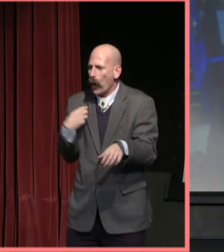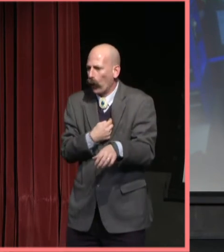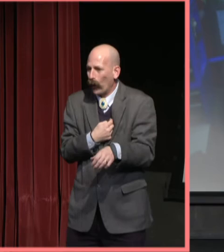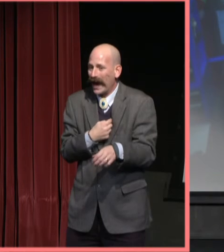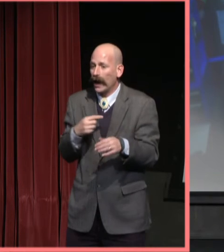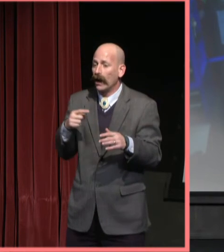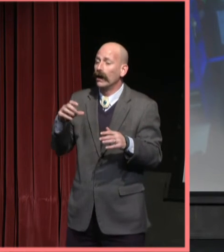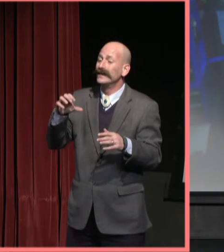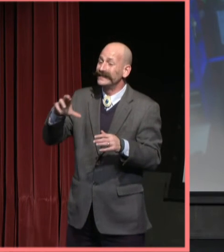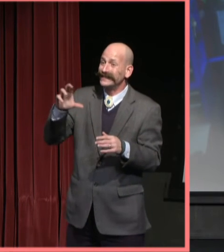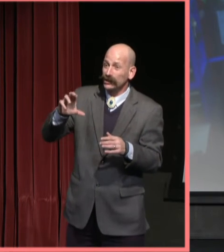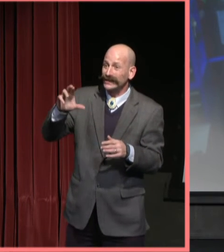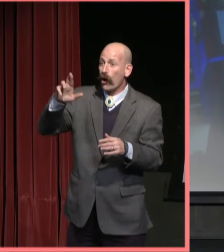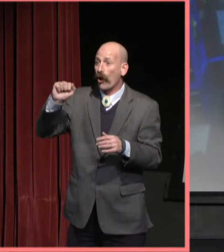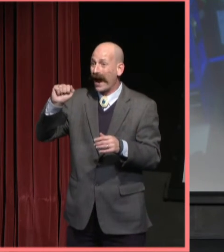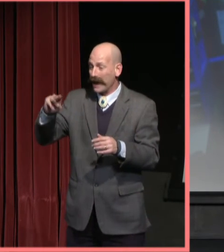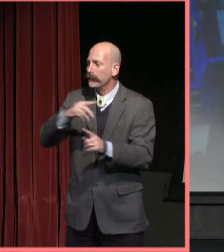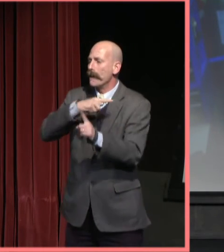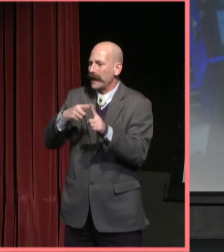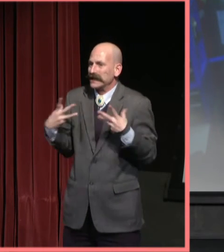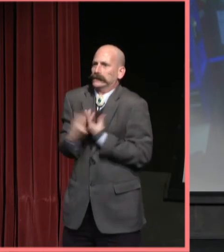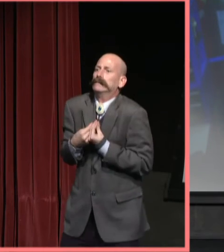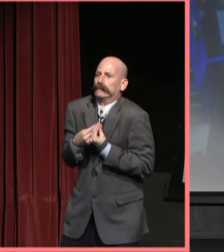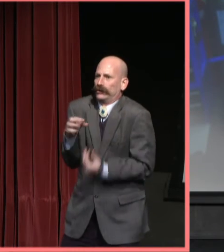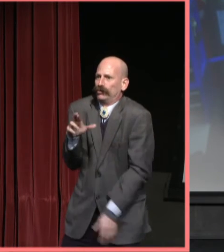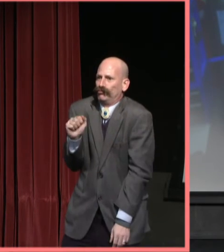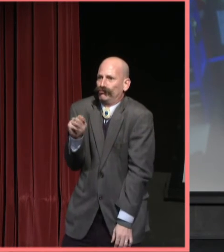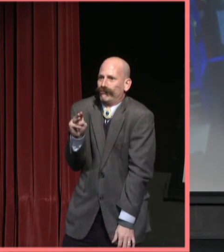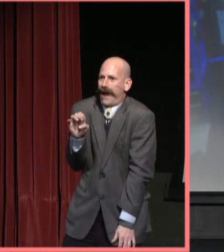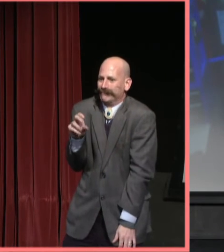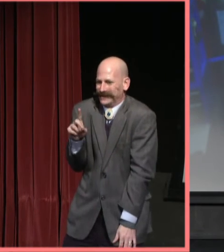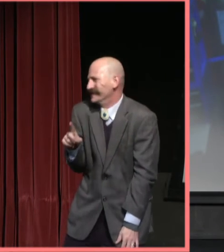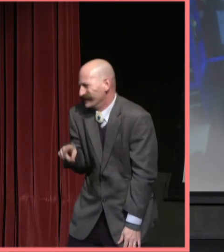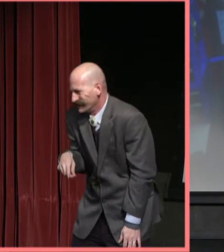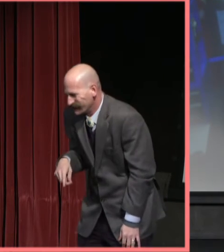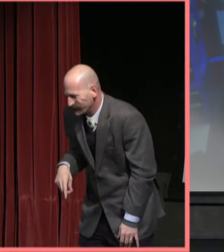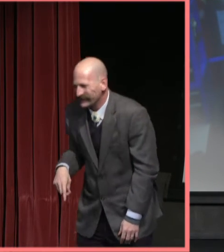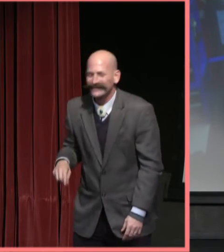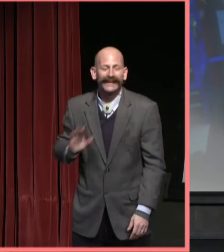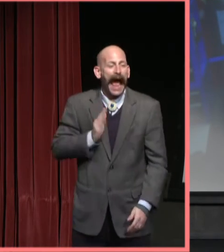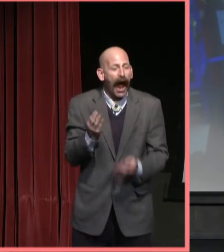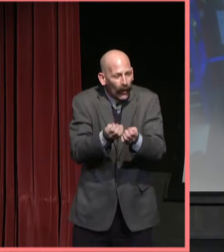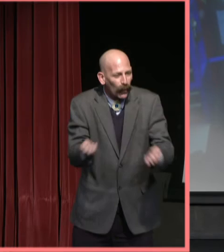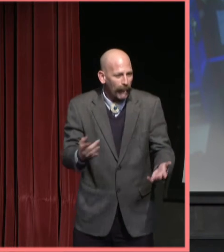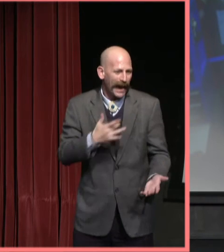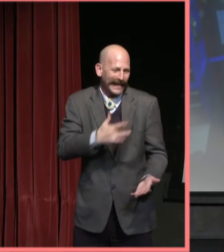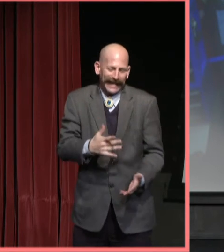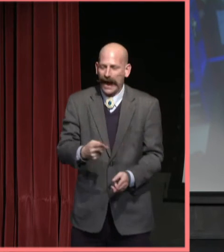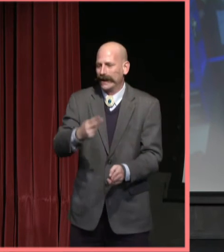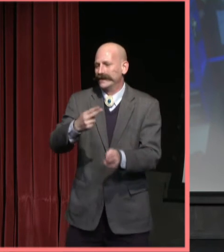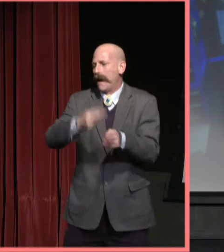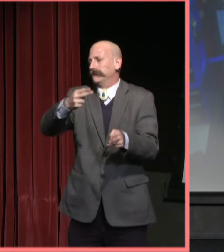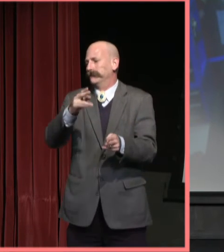We like to give names to our equipment, so I call it different names.